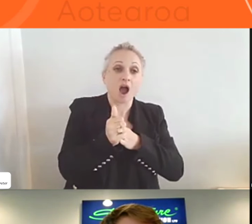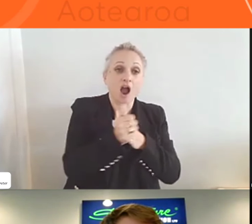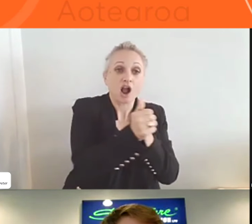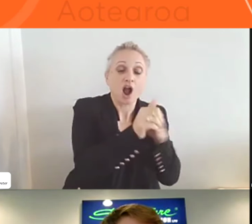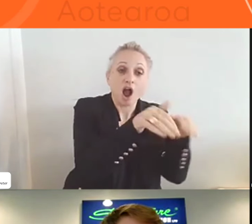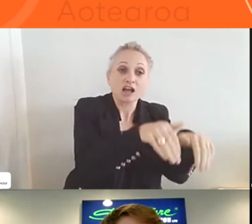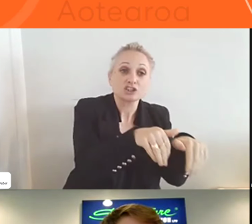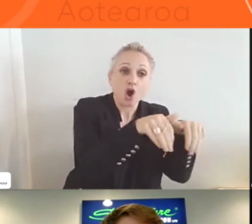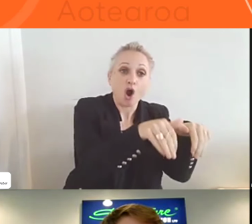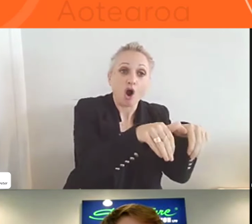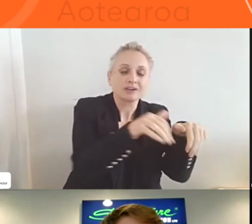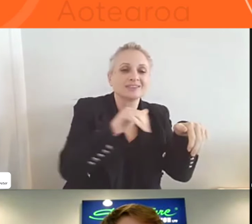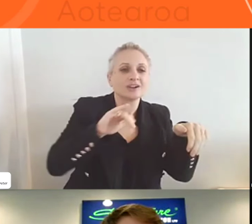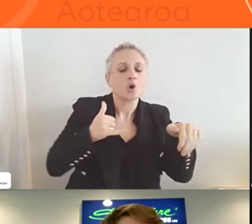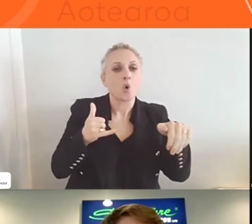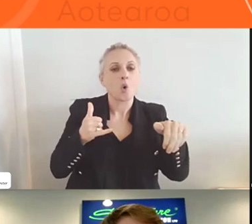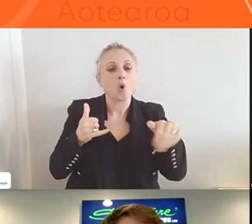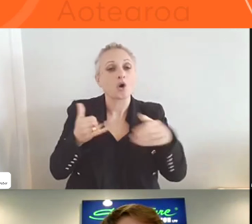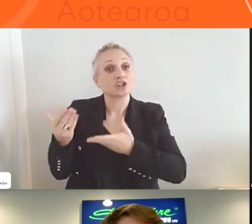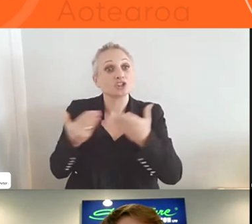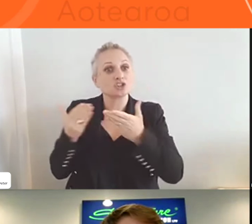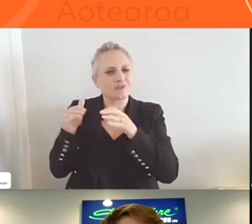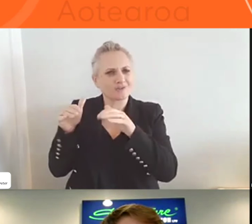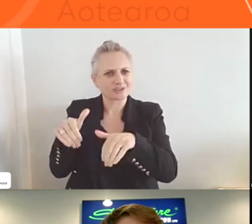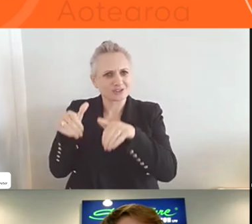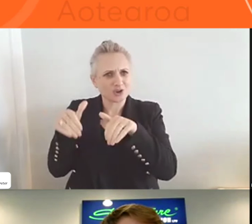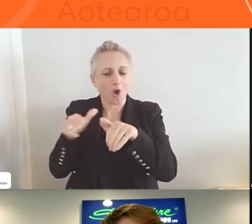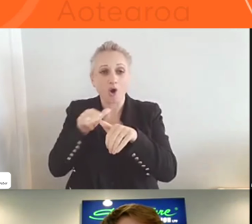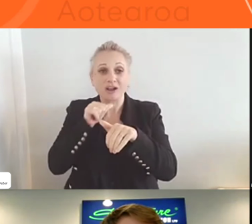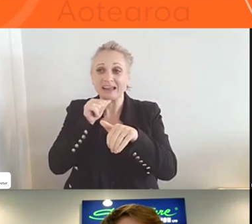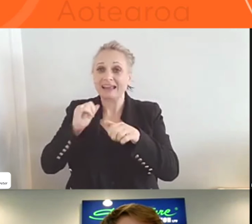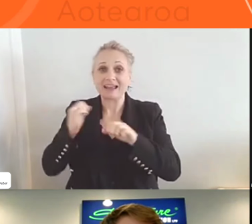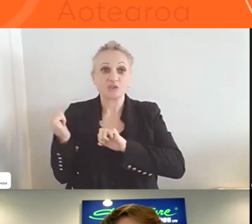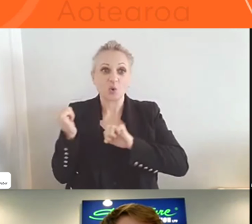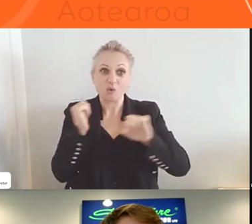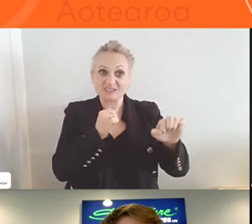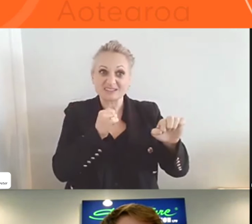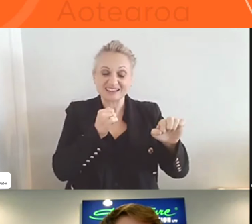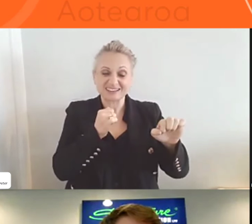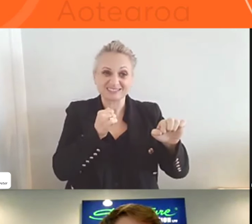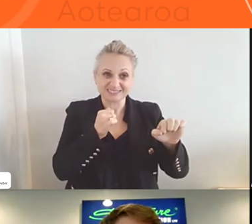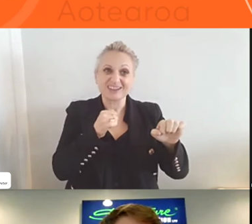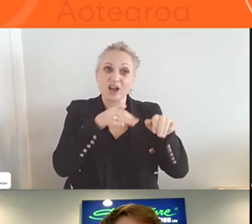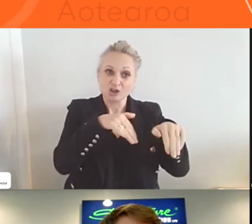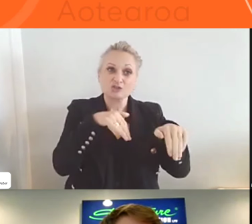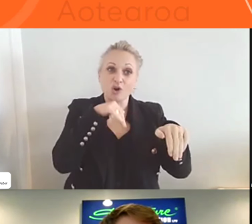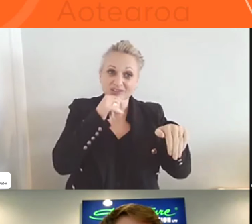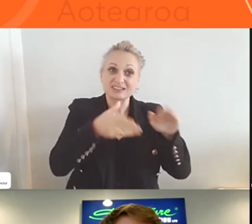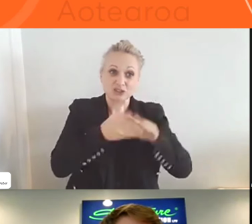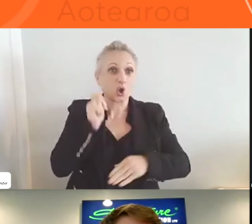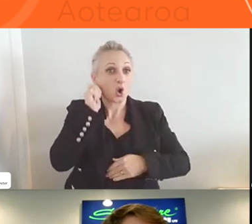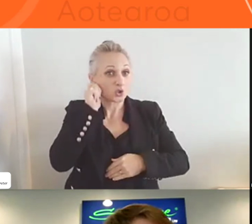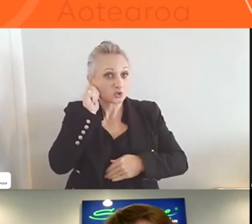visiting, you need somewhere for them to go and go to the toilet and to have a drink. There's a lot of finer details. Have those